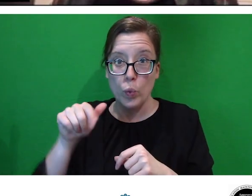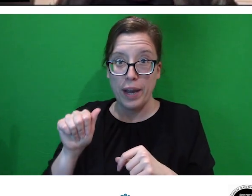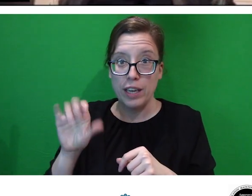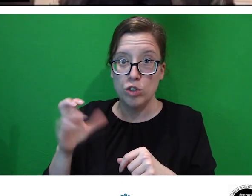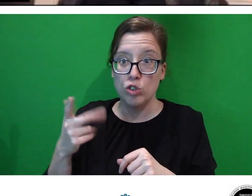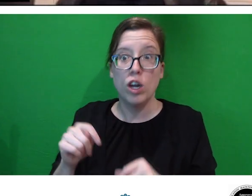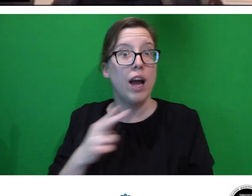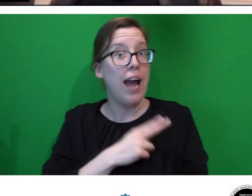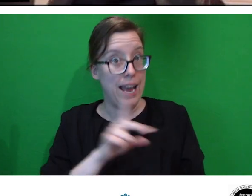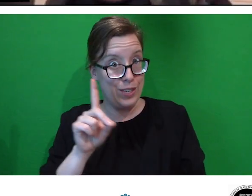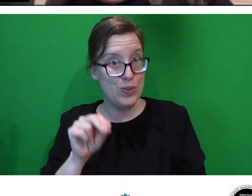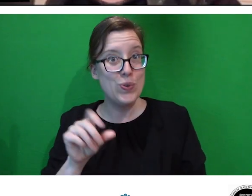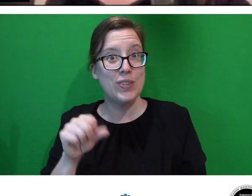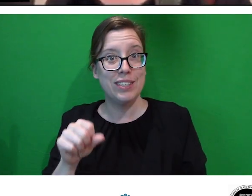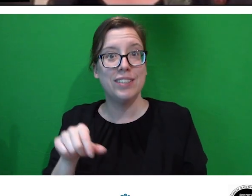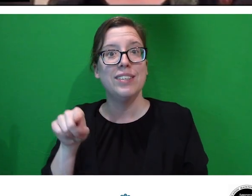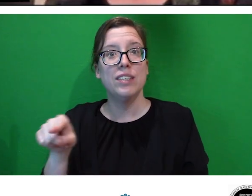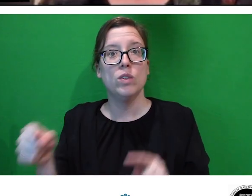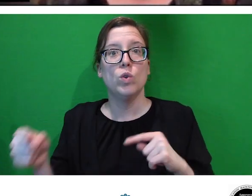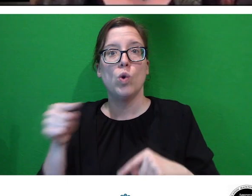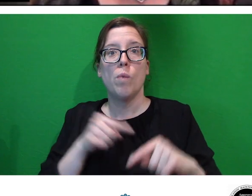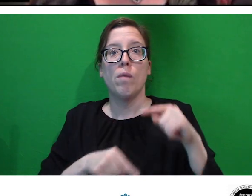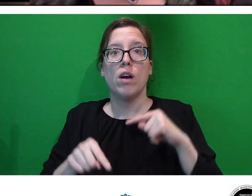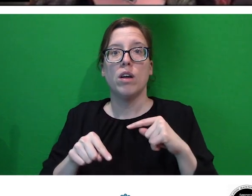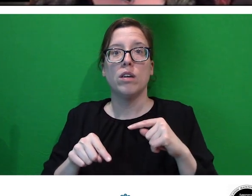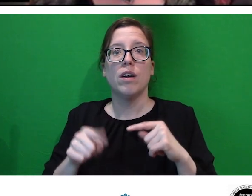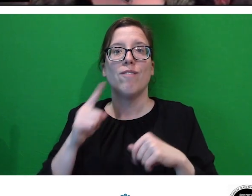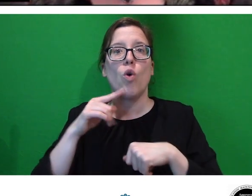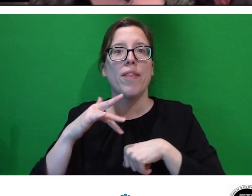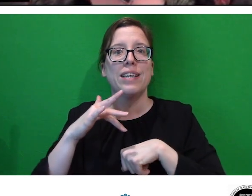So before we go to the last section, I'm running behind, Heidi. I'm sorry.